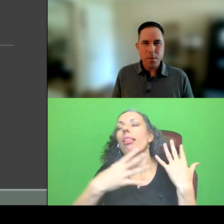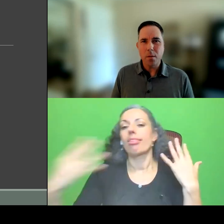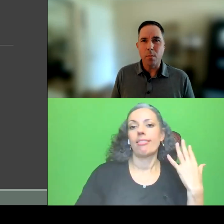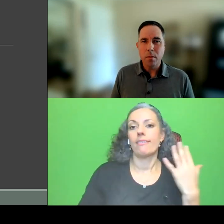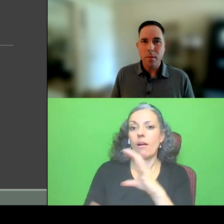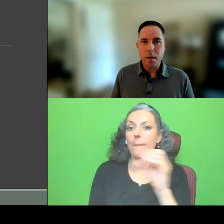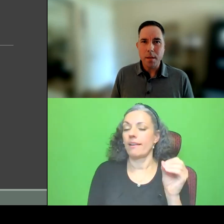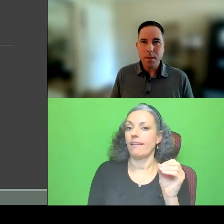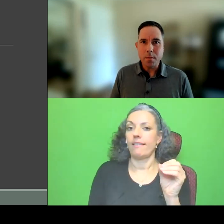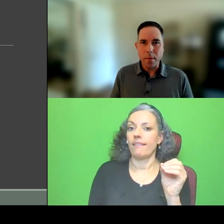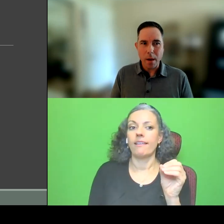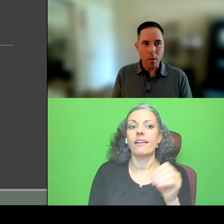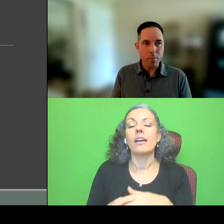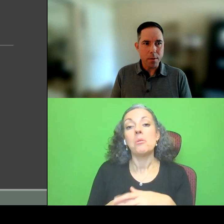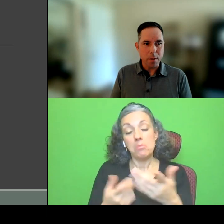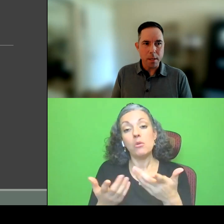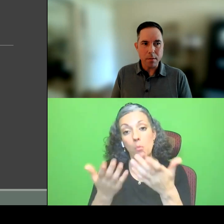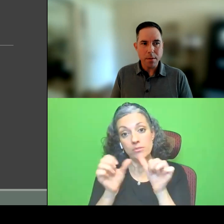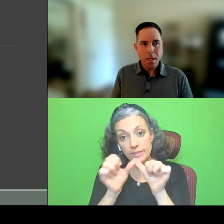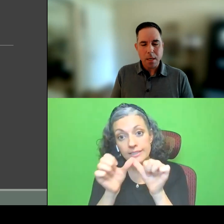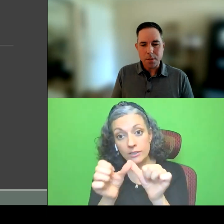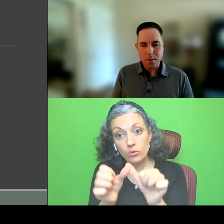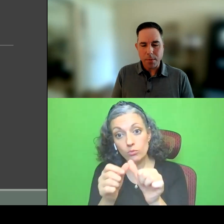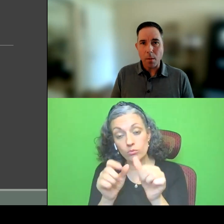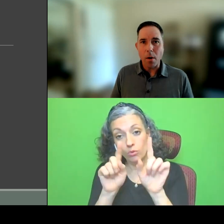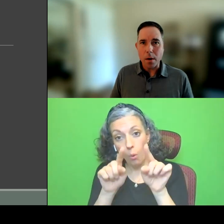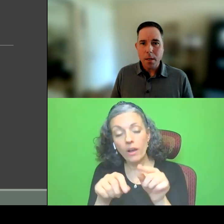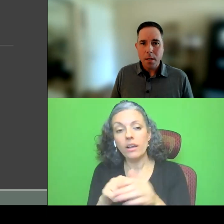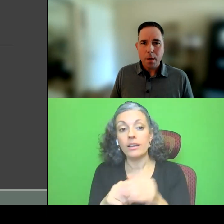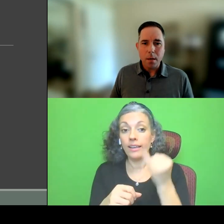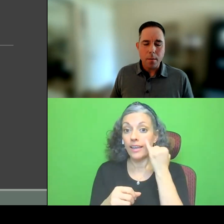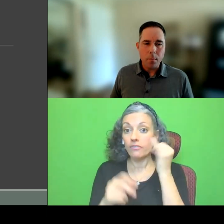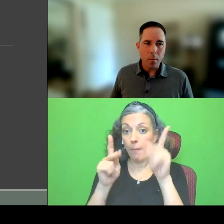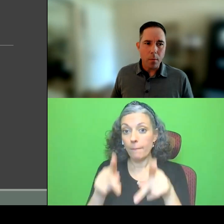And that is durable, that doesn't, when that one person leaves, just fall apart.